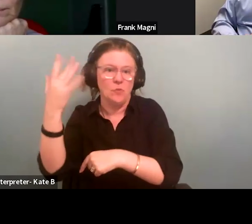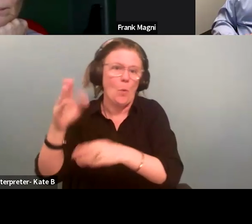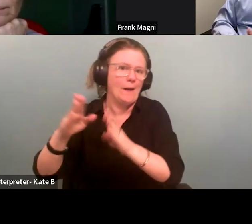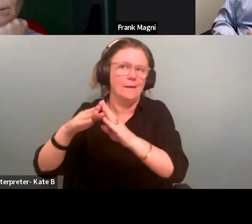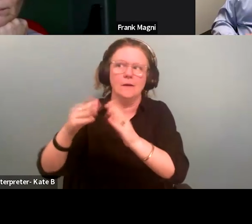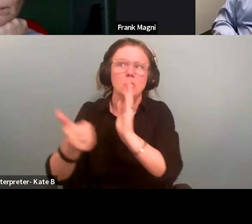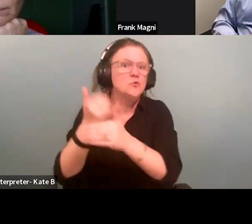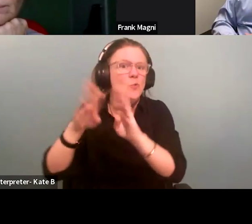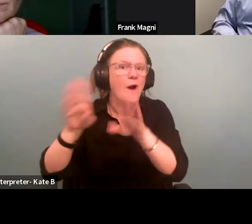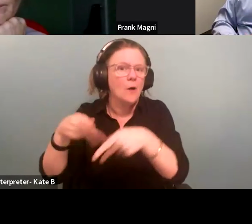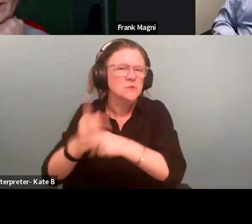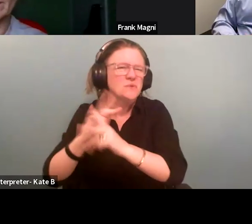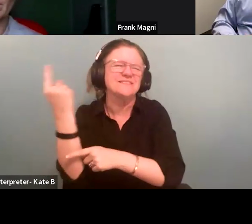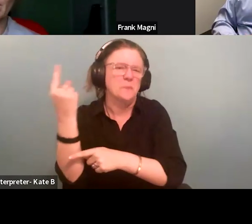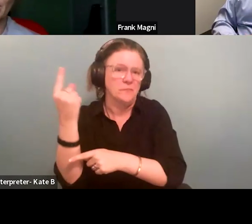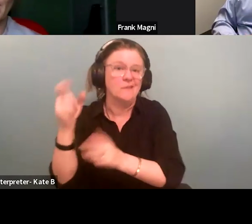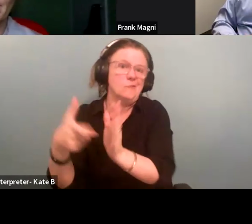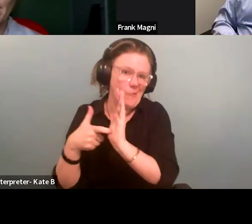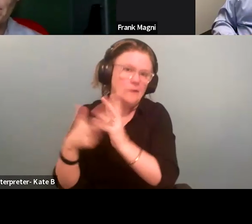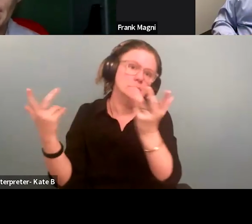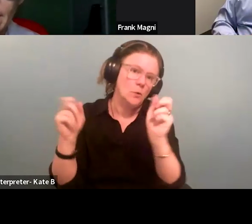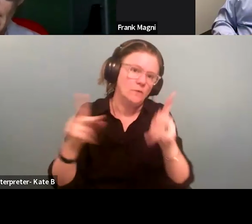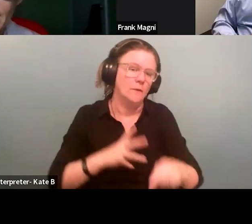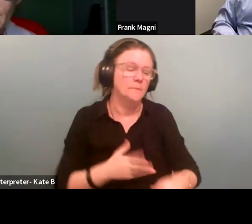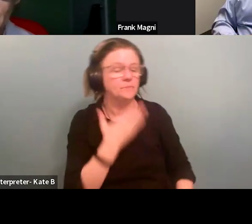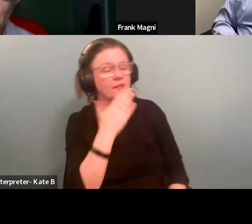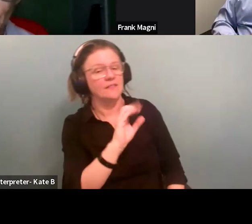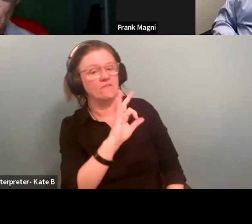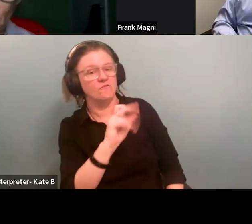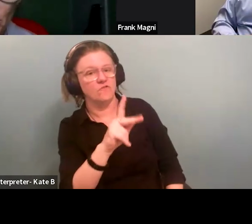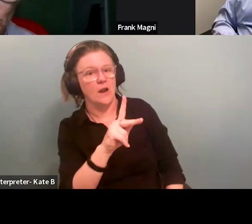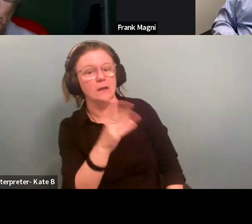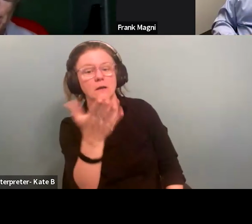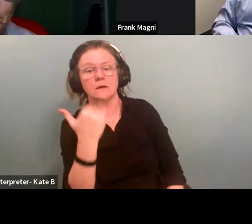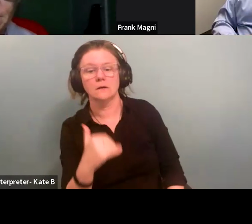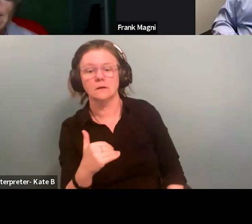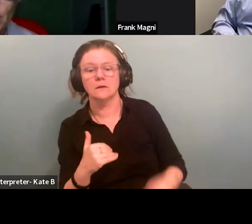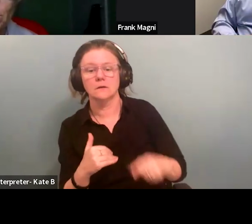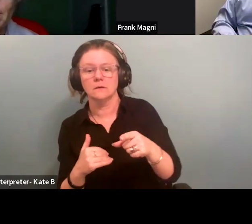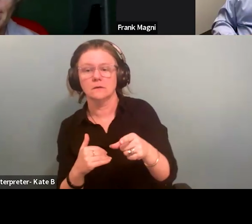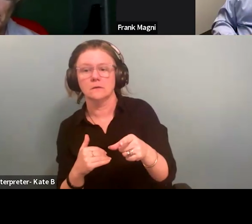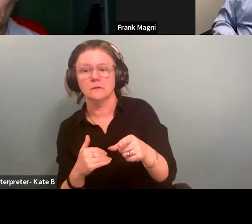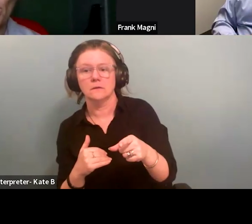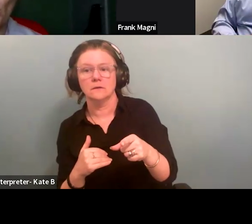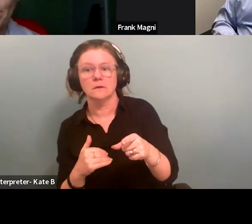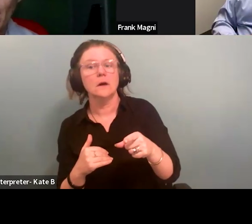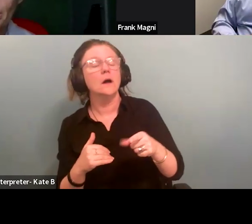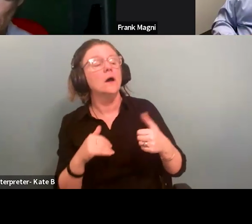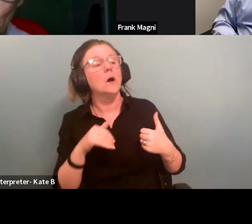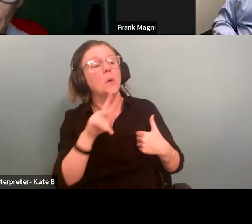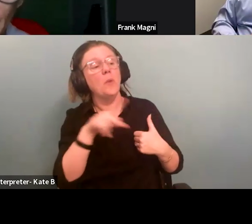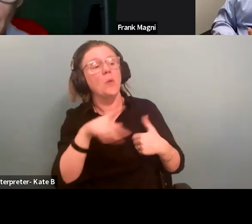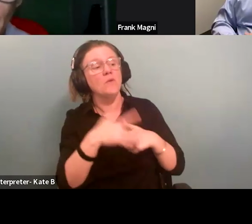where it's required. Great. Thank you, Frank. And Kay, to answer your next question, will the presentation be available, we are recording it.